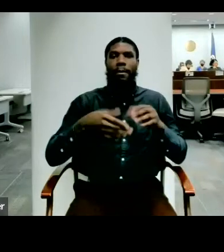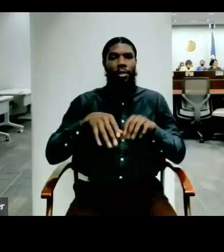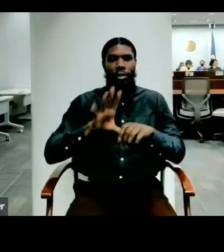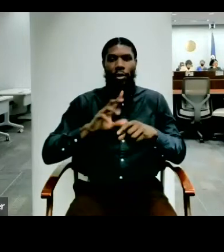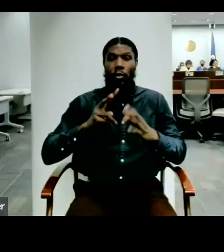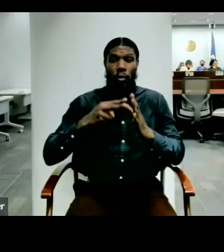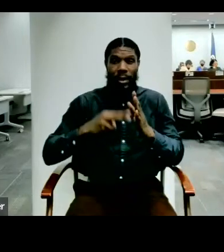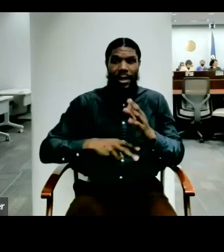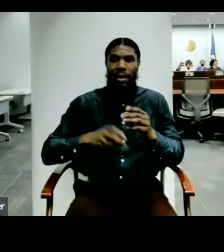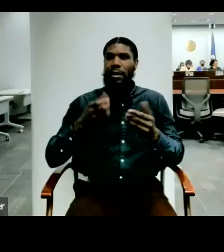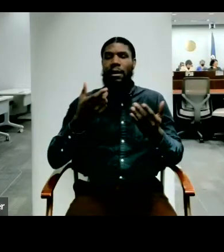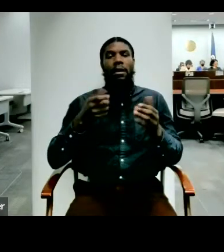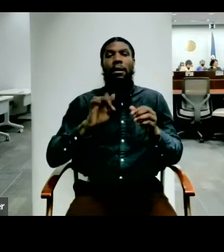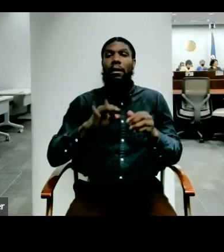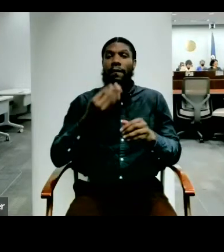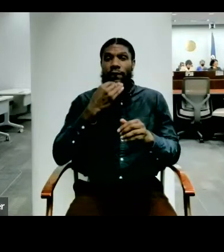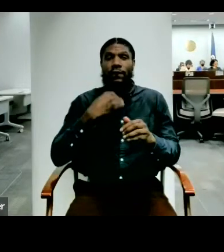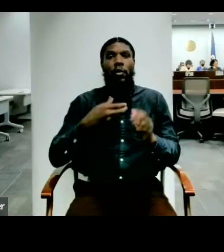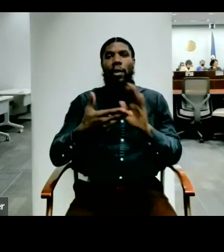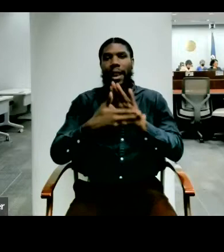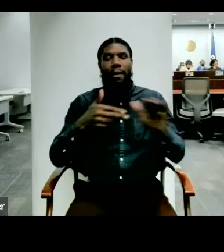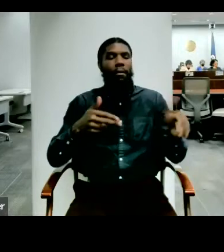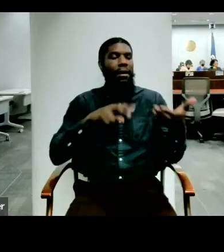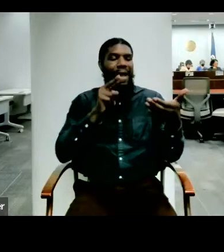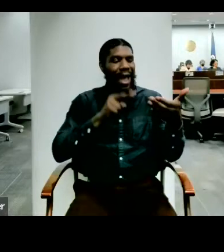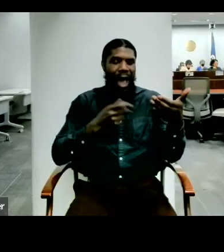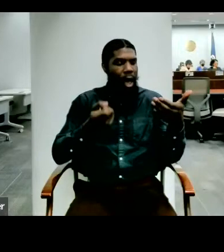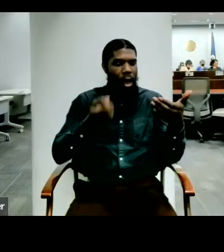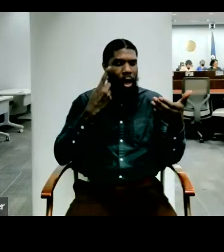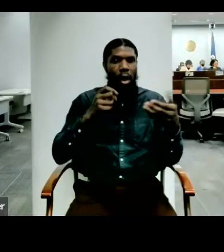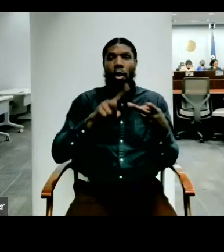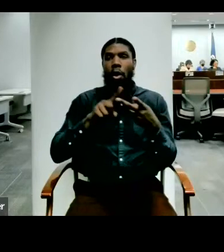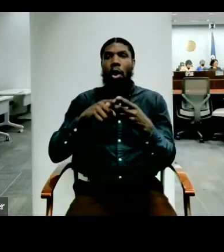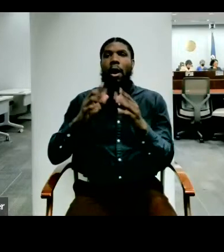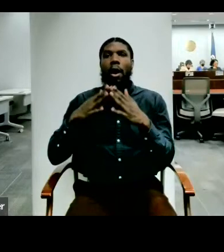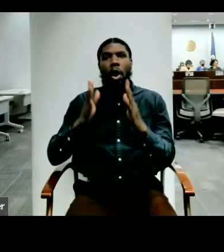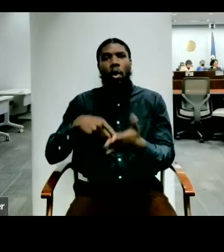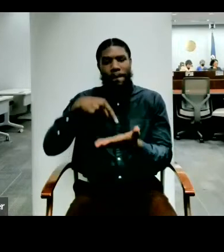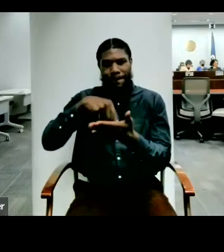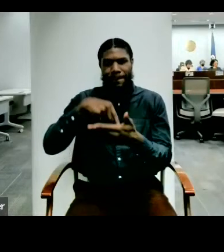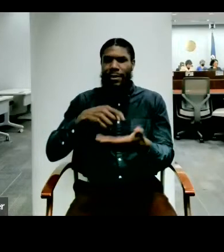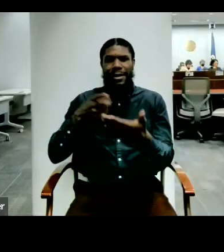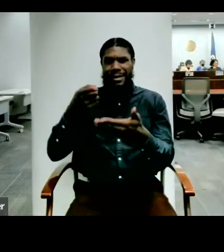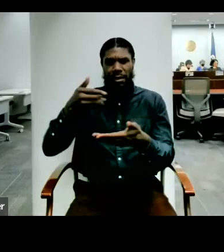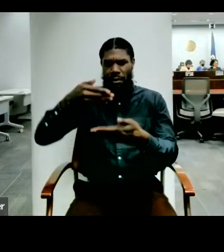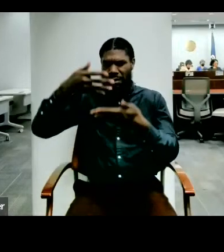labels on foods or understand household bills, but in the work setting it also means, may not be able